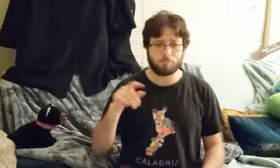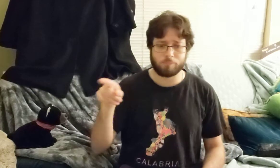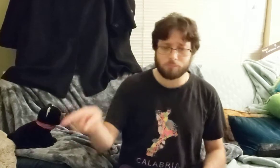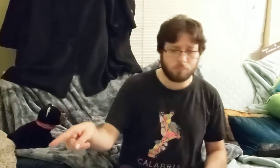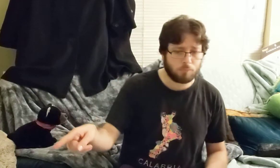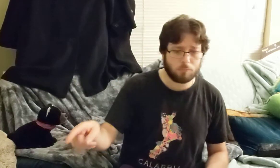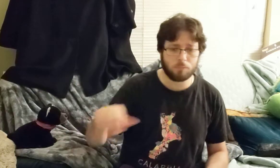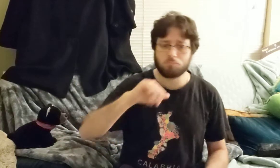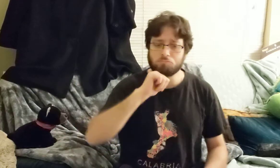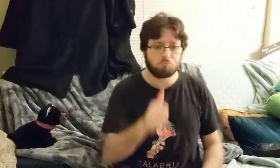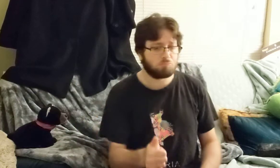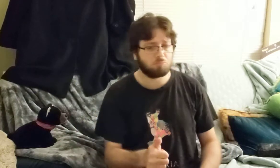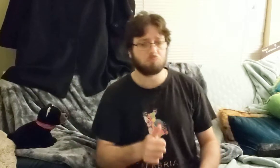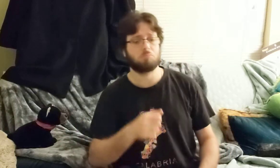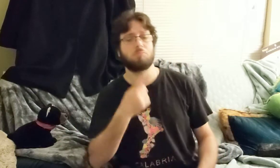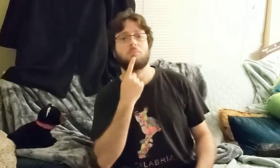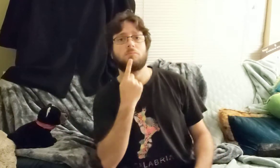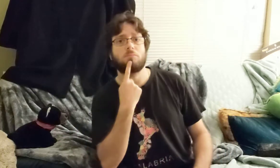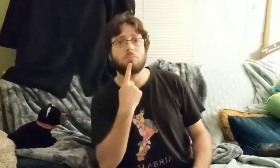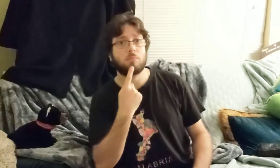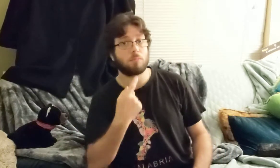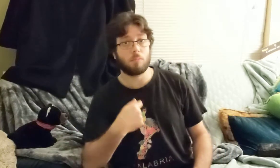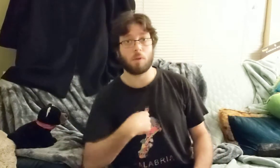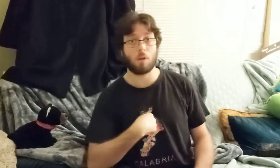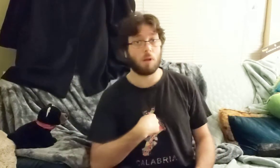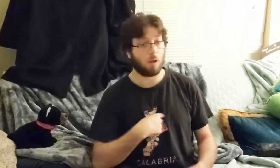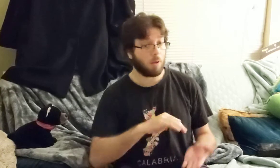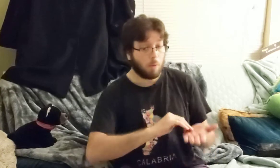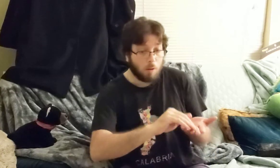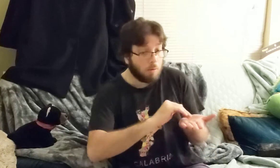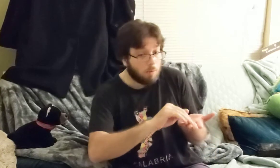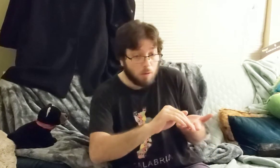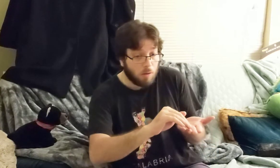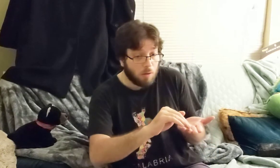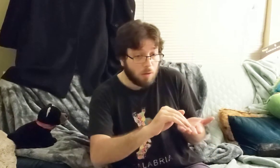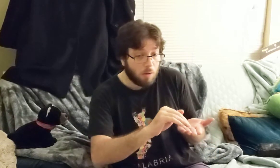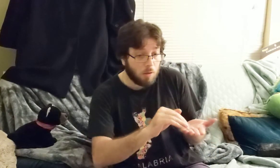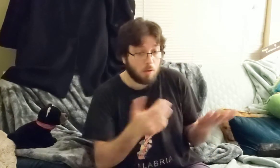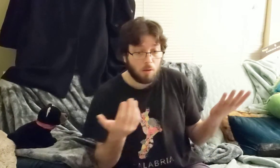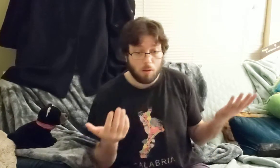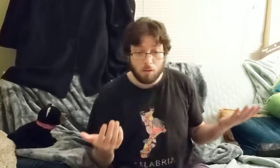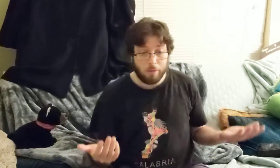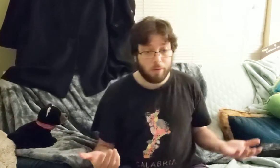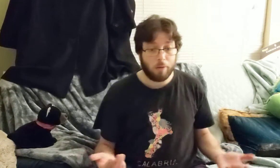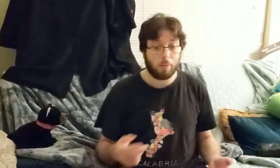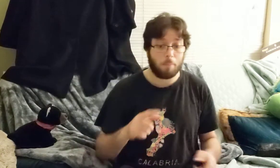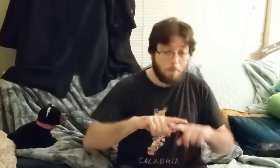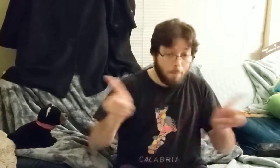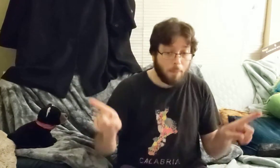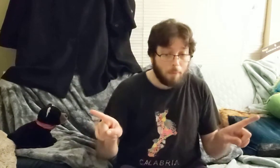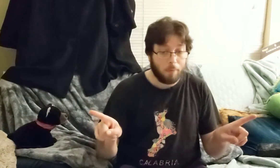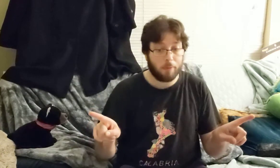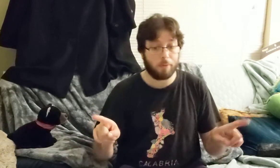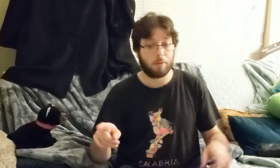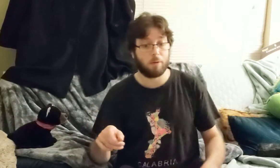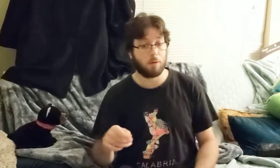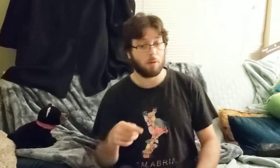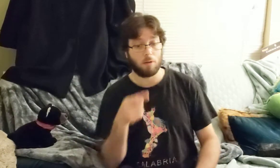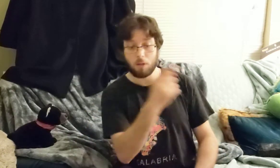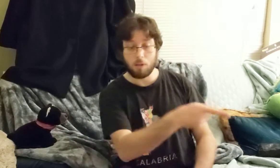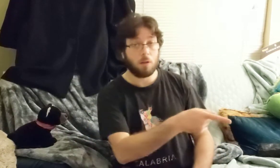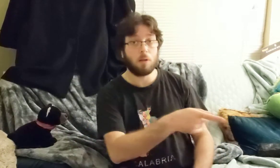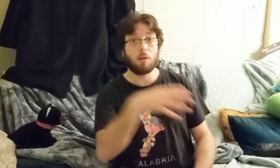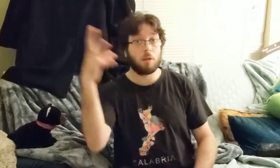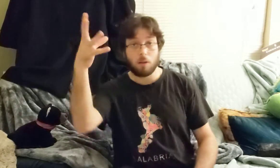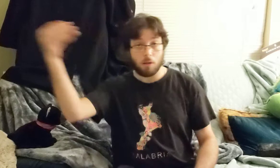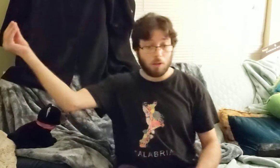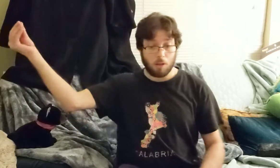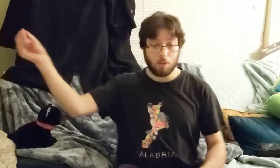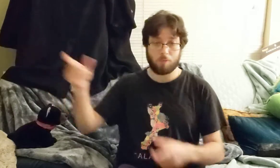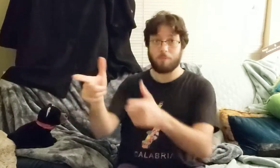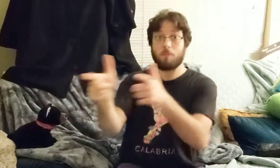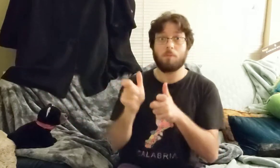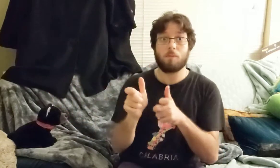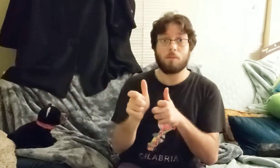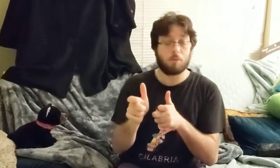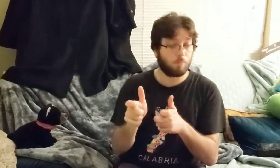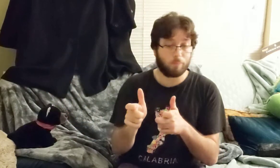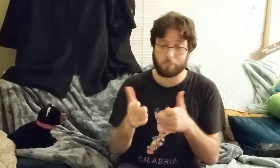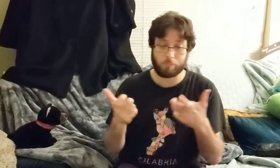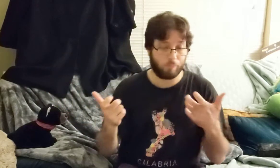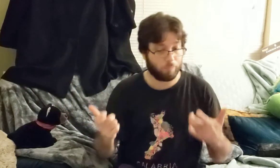SHE NOT SAY I FORGIVE BUT HE LEAVE FAST